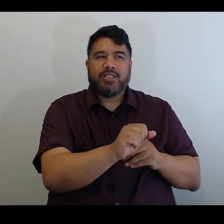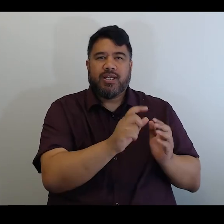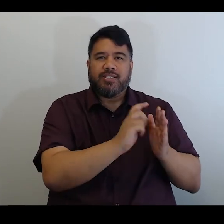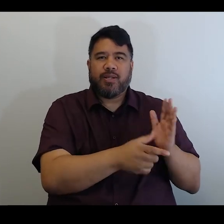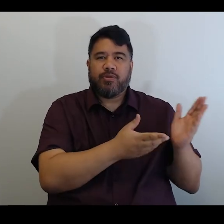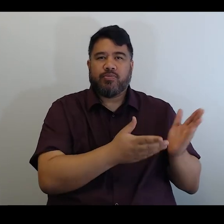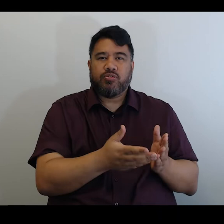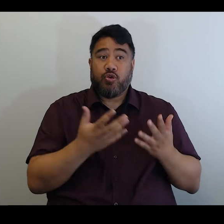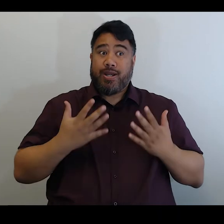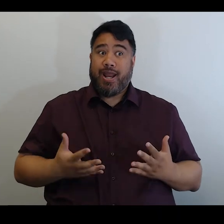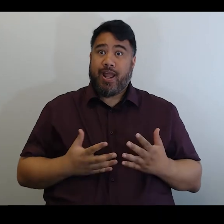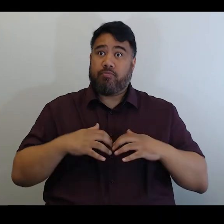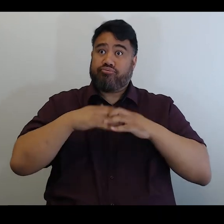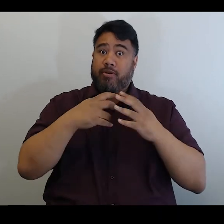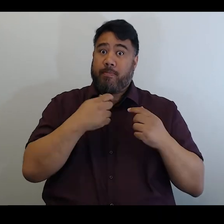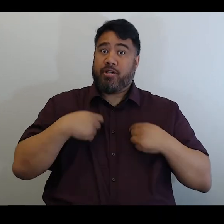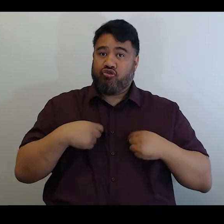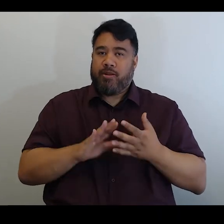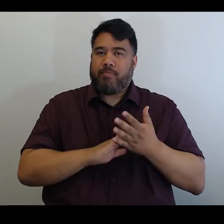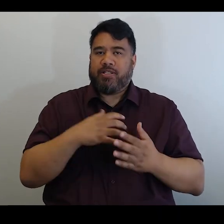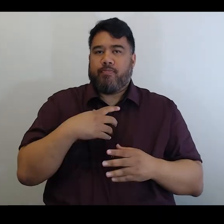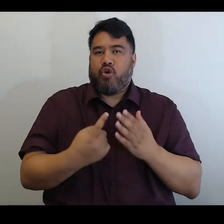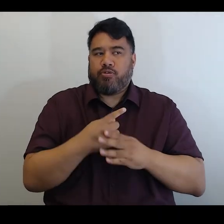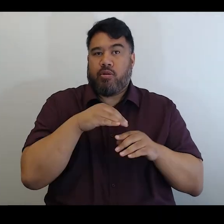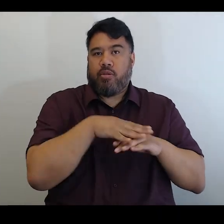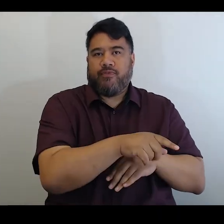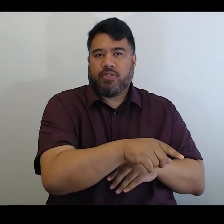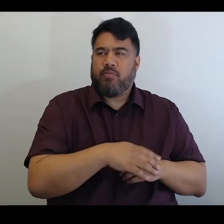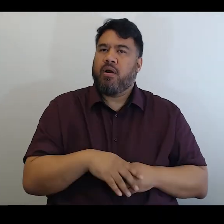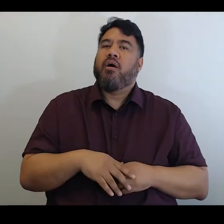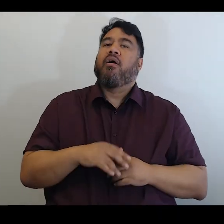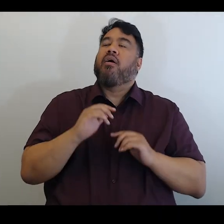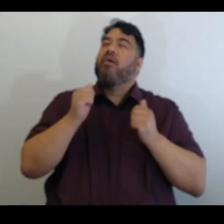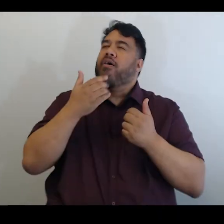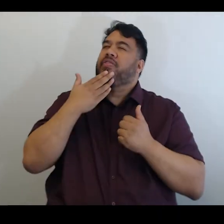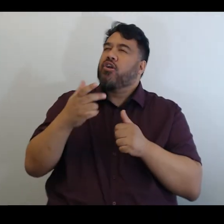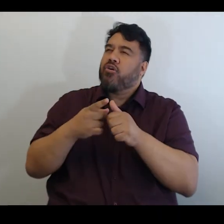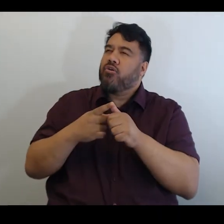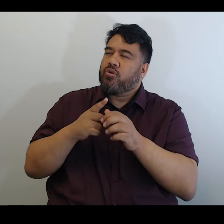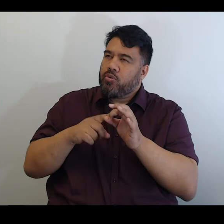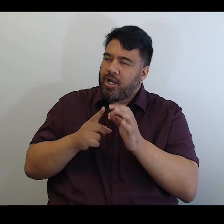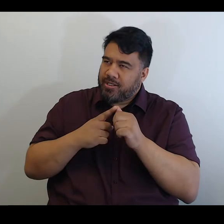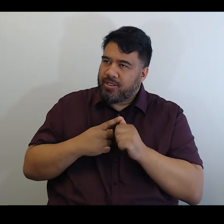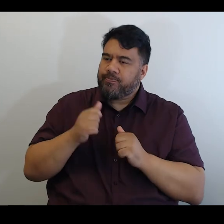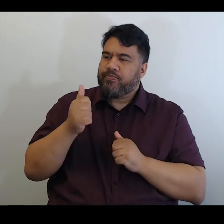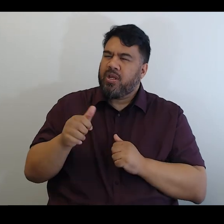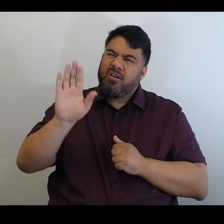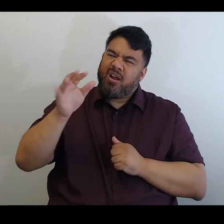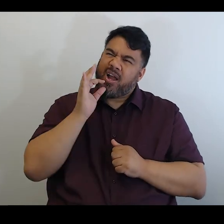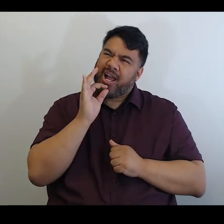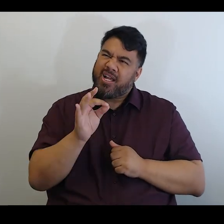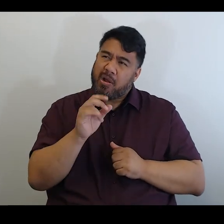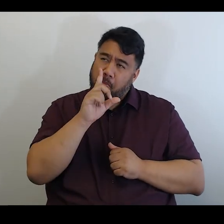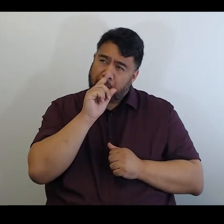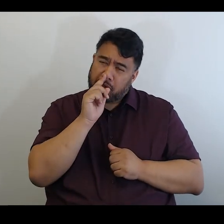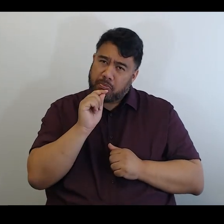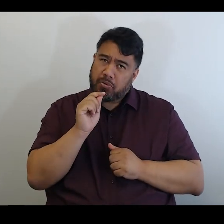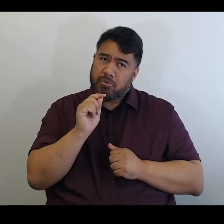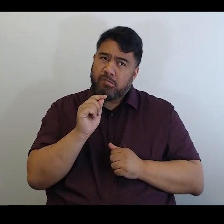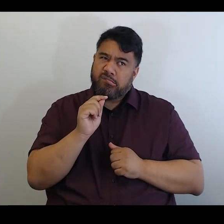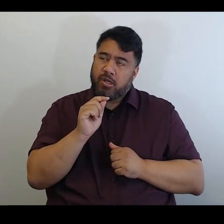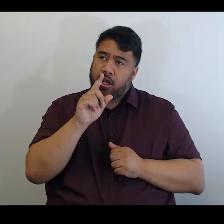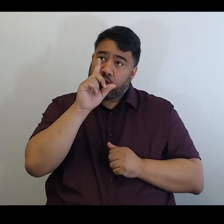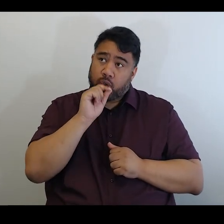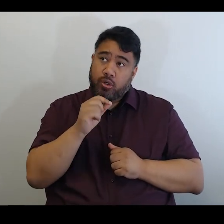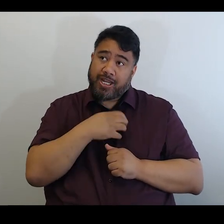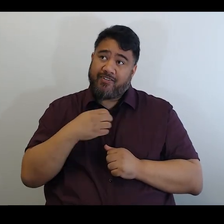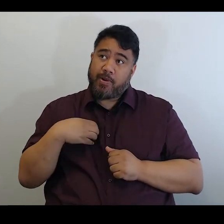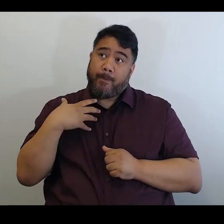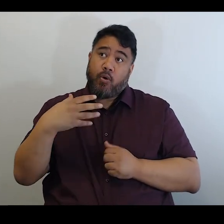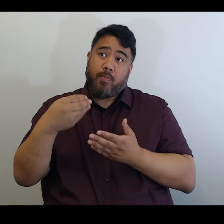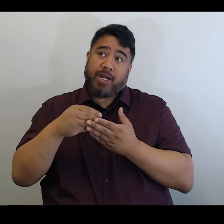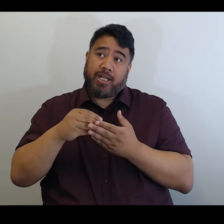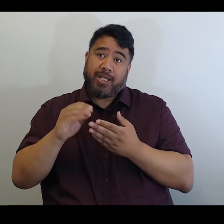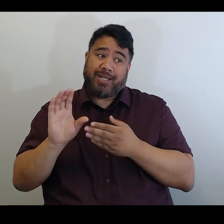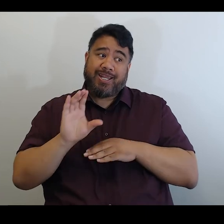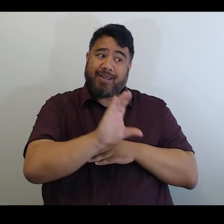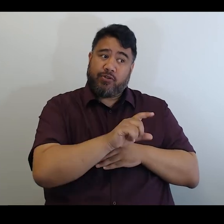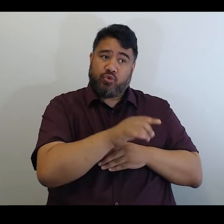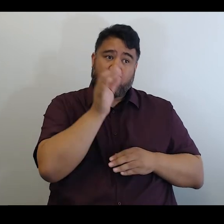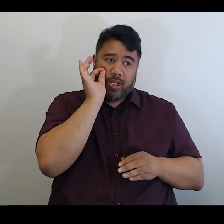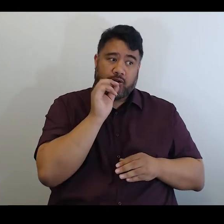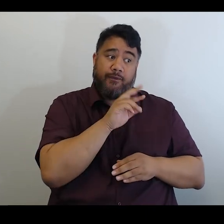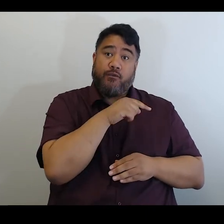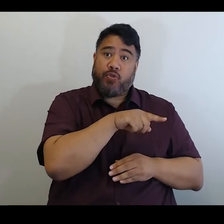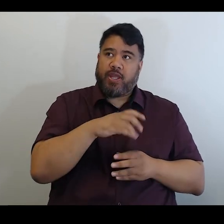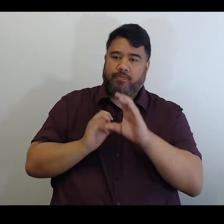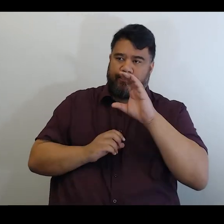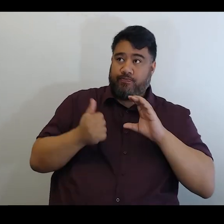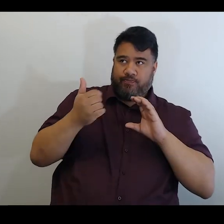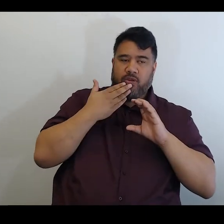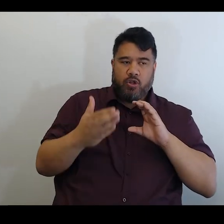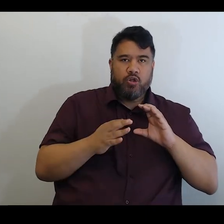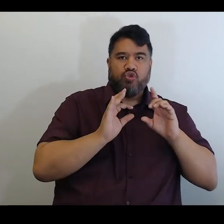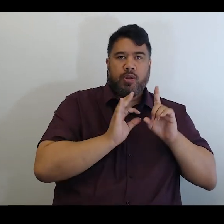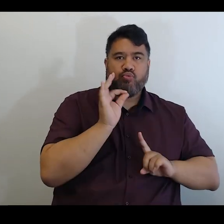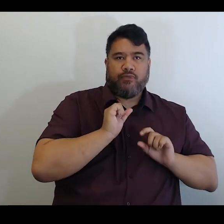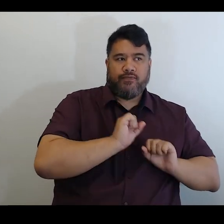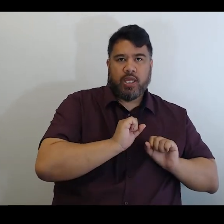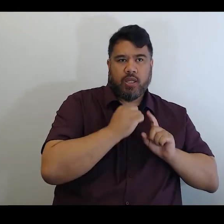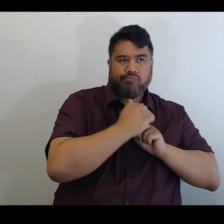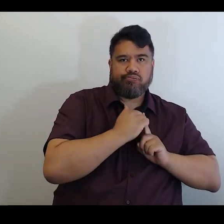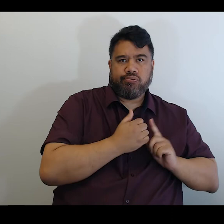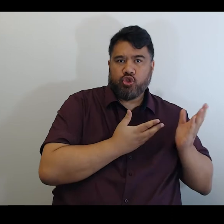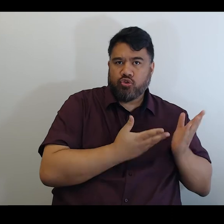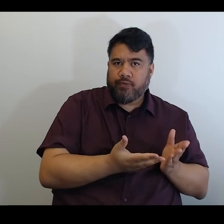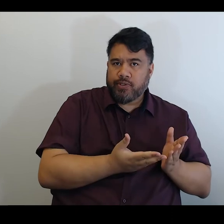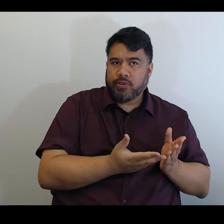Do you potentially see that there's some potential for government funding to flow through to our local governments in terms of, I guess, improving some of the outcomes, and maybe service provision that maybe local government could provide?